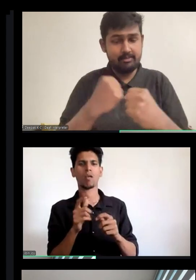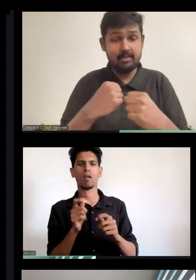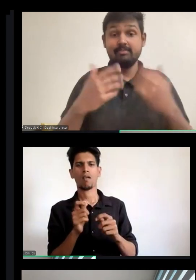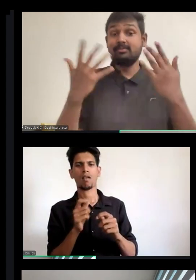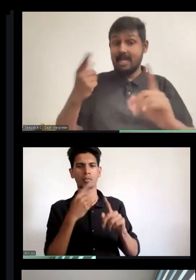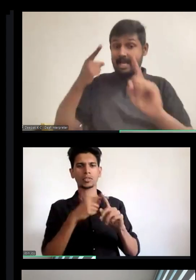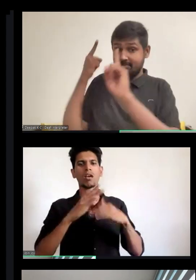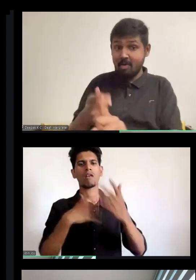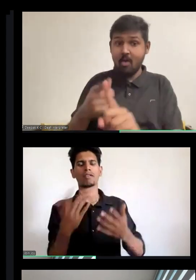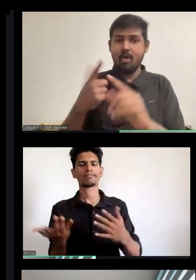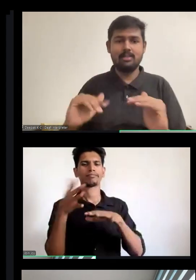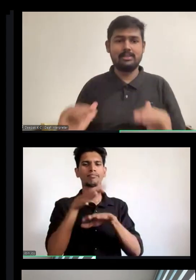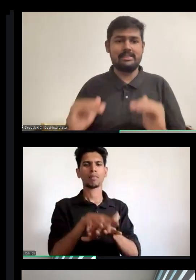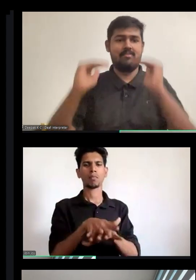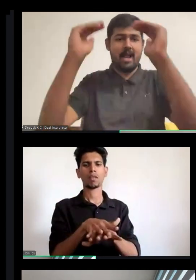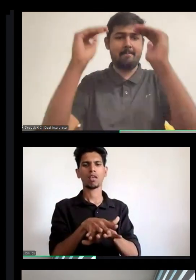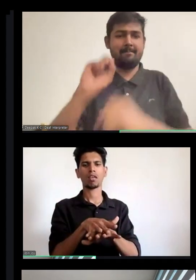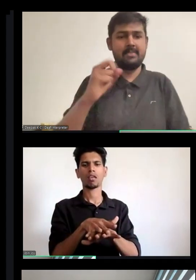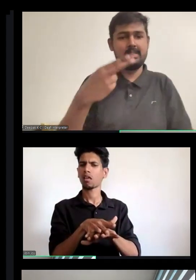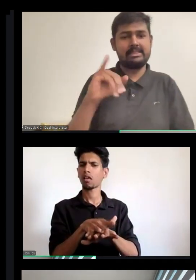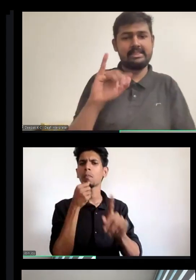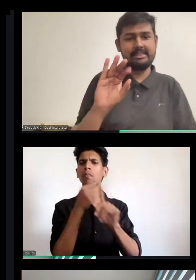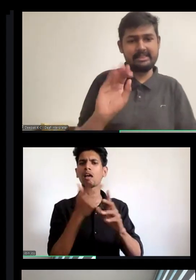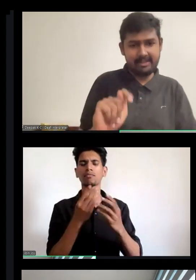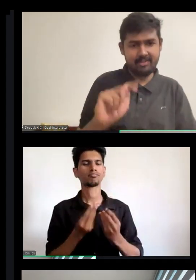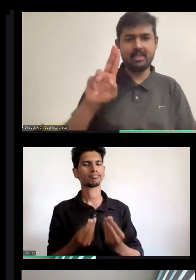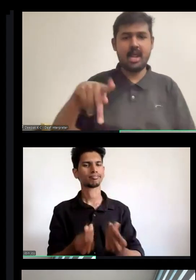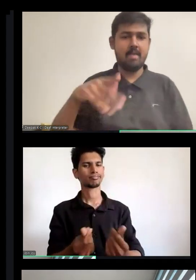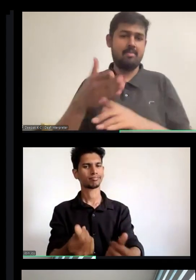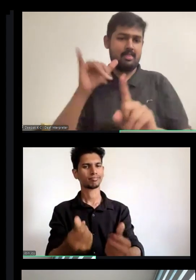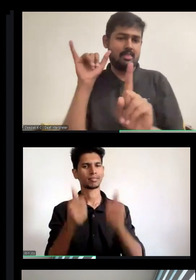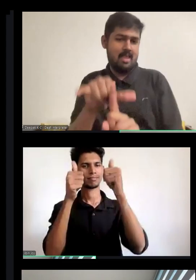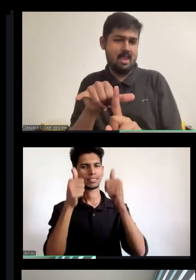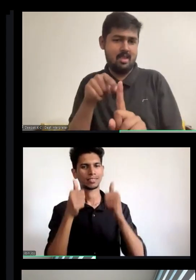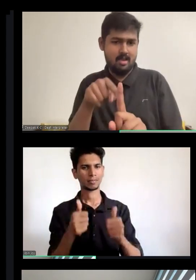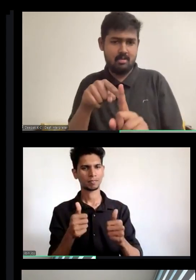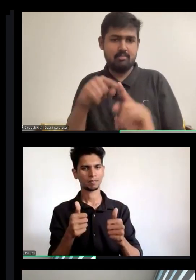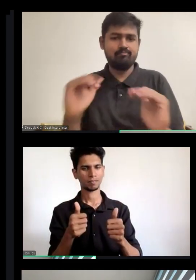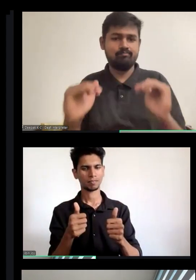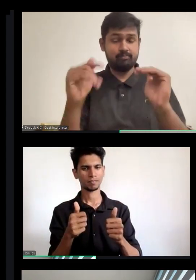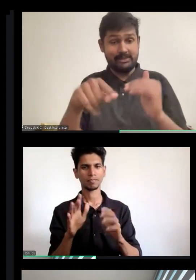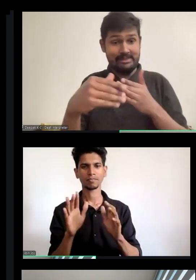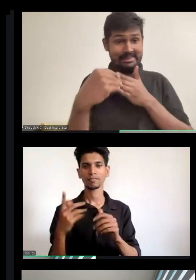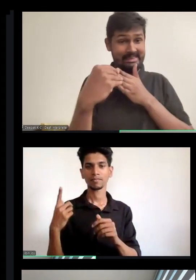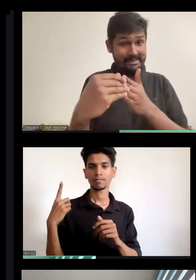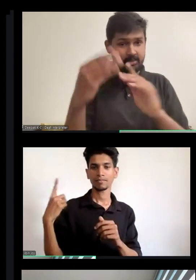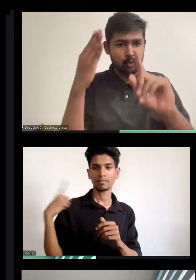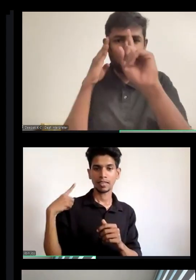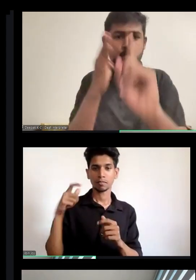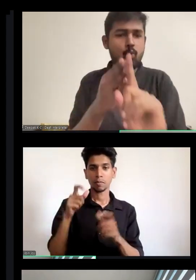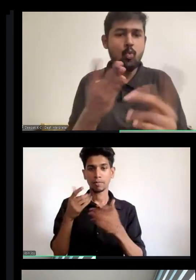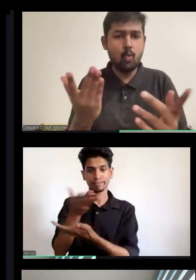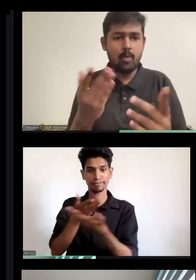When leaders model a culture of inclusion top-down, it becomes an organizational culture.